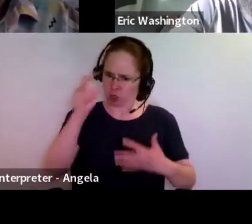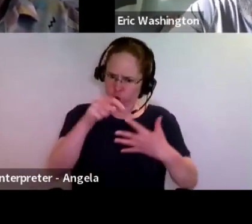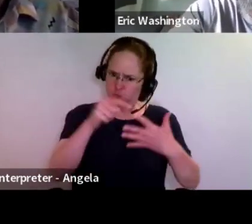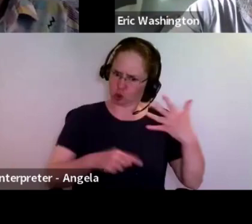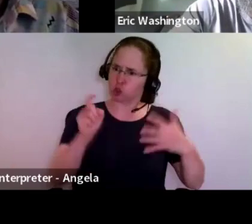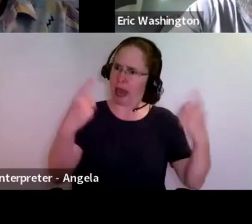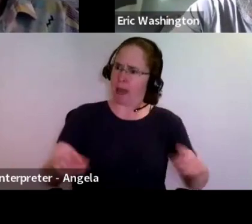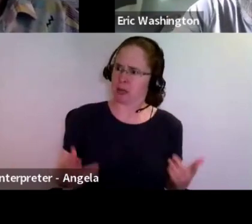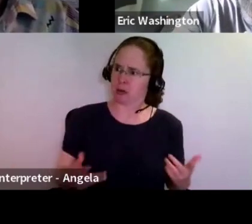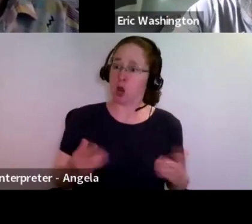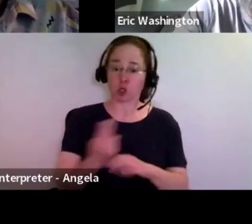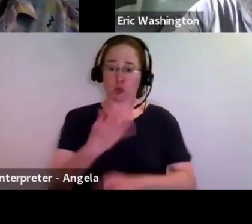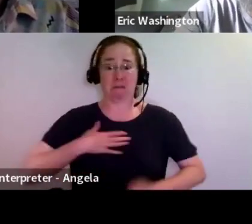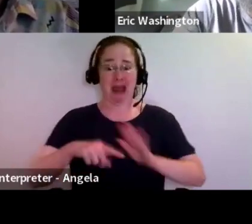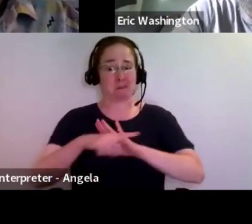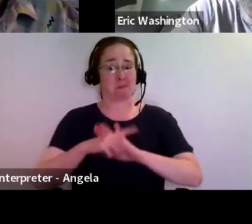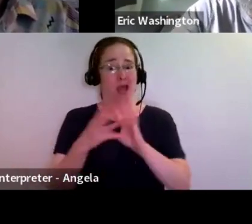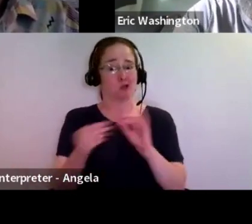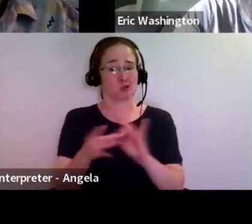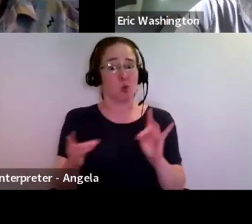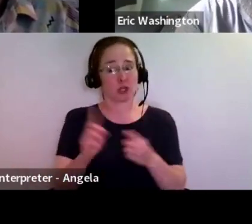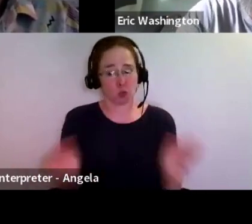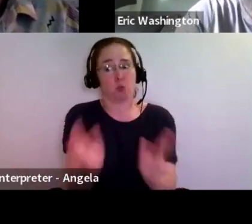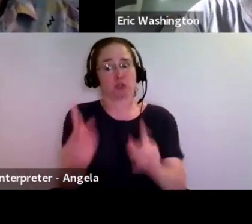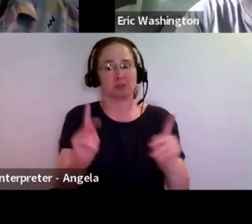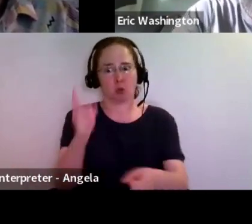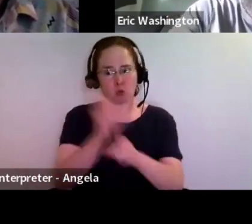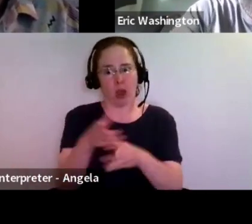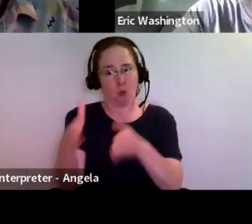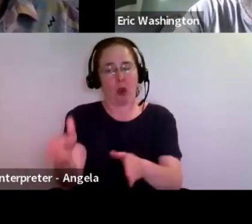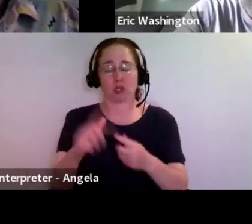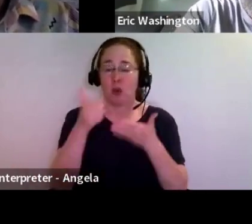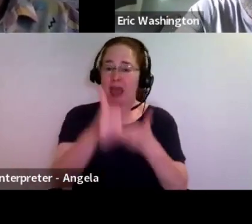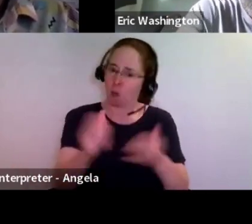to be able to, you know, push people in the right direction and really help out everyone that needs to be helped. You know,